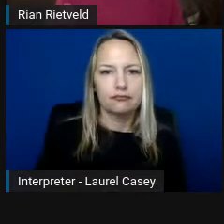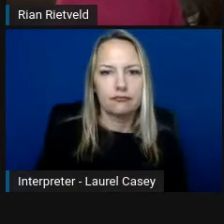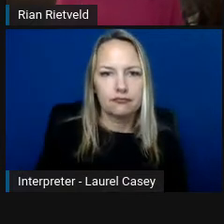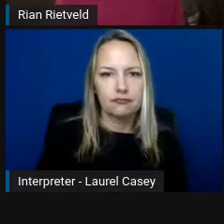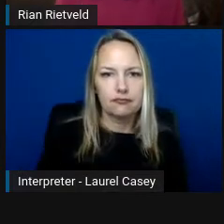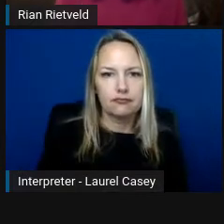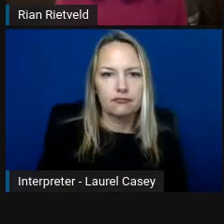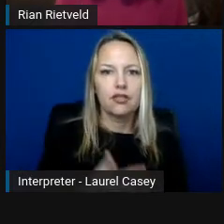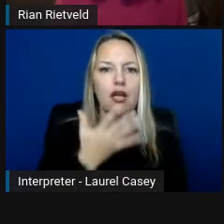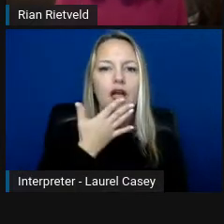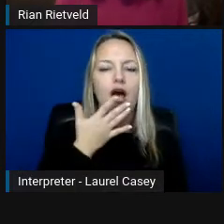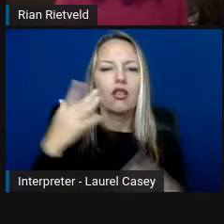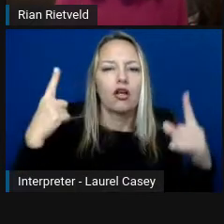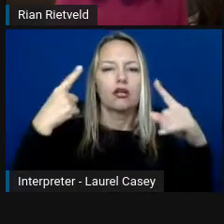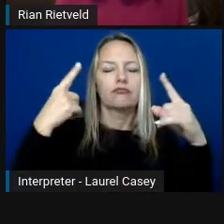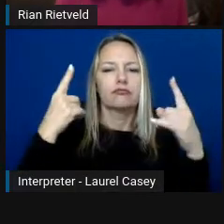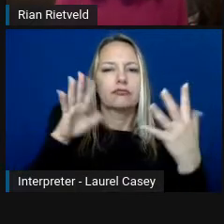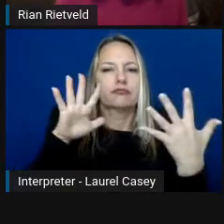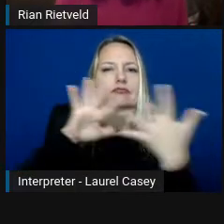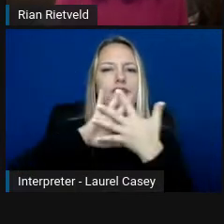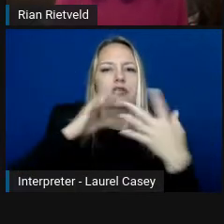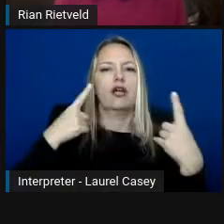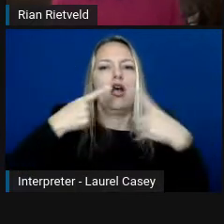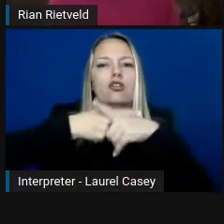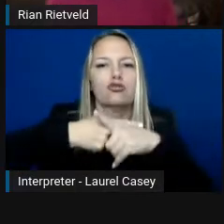Color contrast. Color contrast in forms.